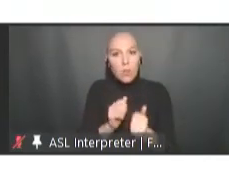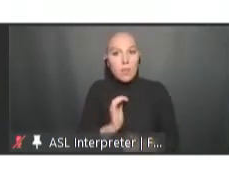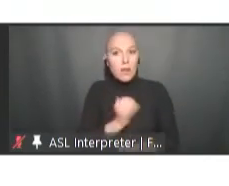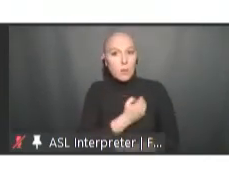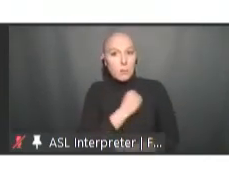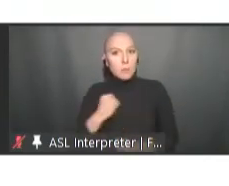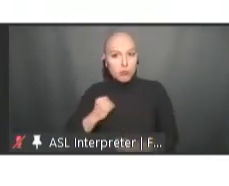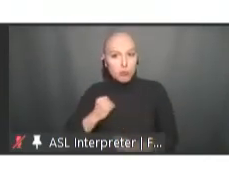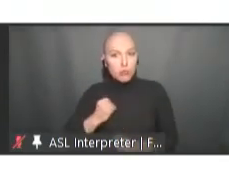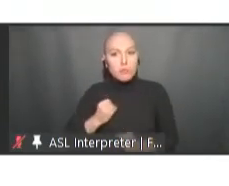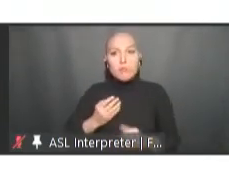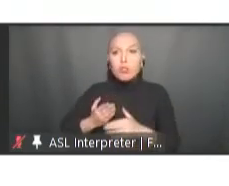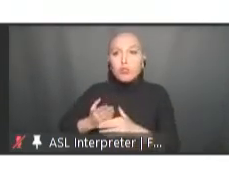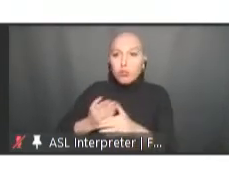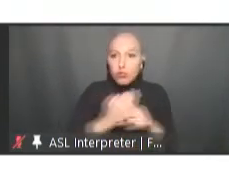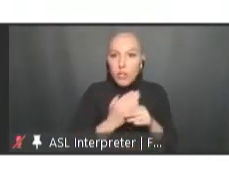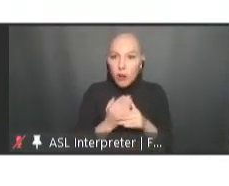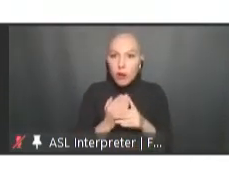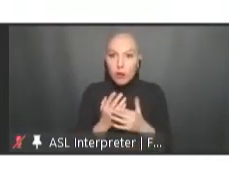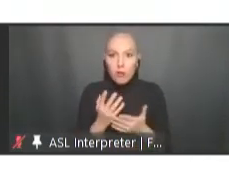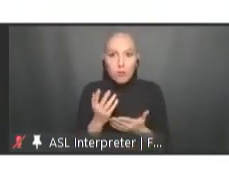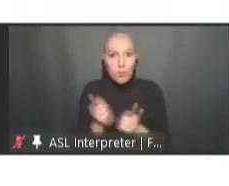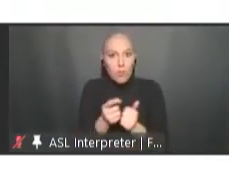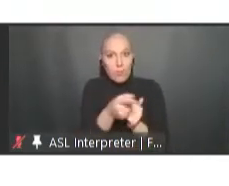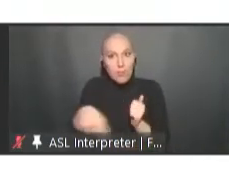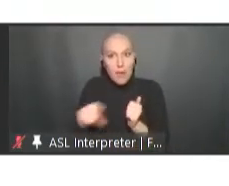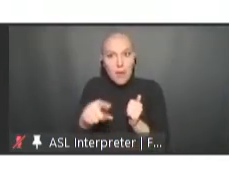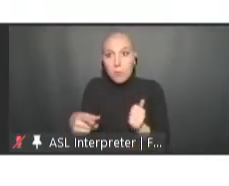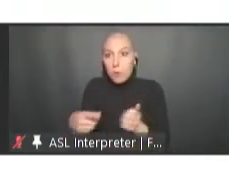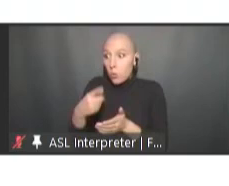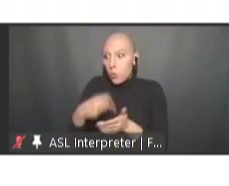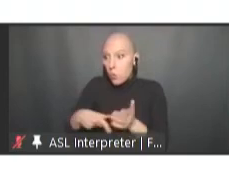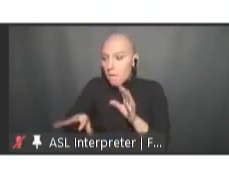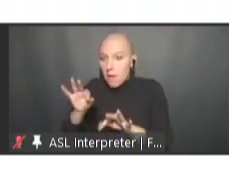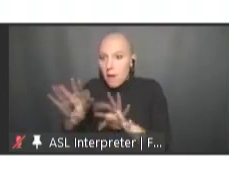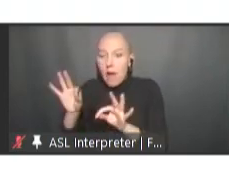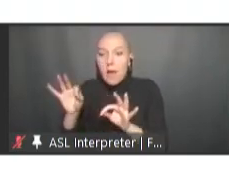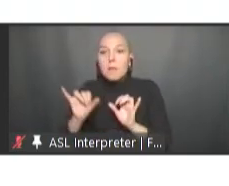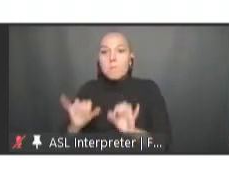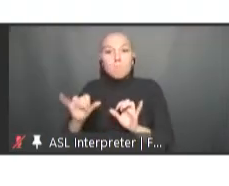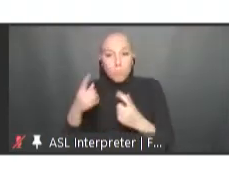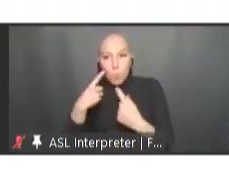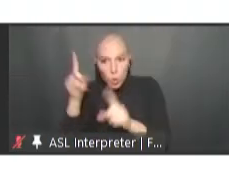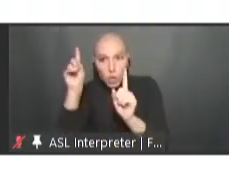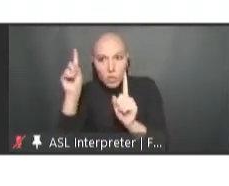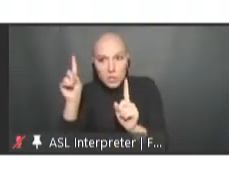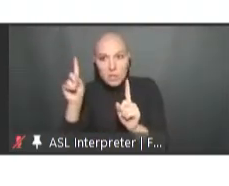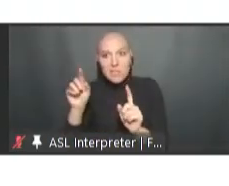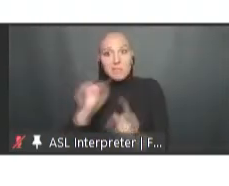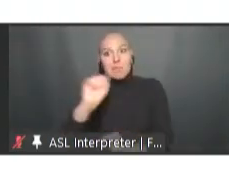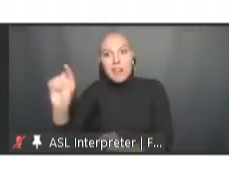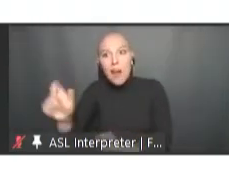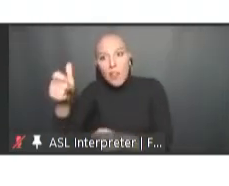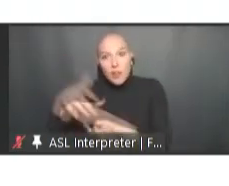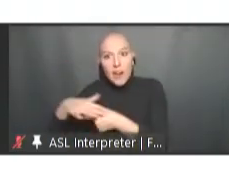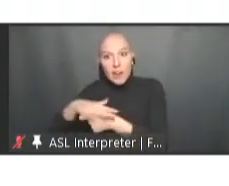share with them what seems to be working best in other spots so that they can amplify, replicate